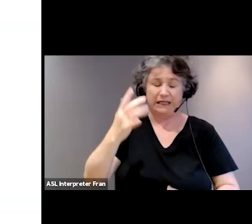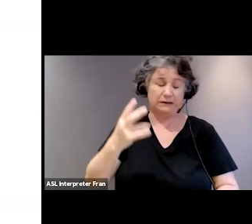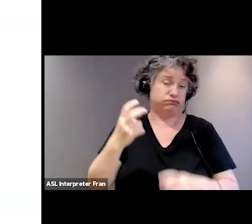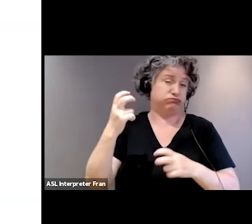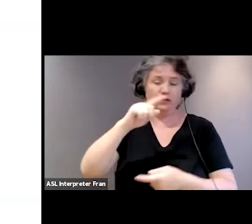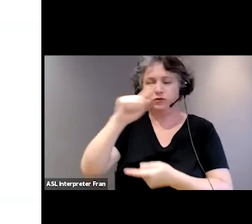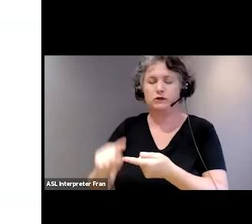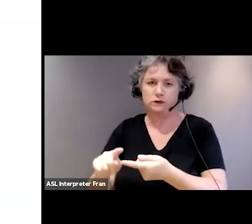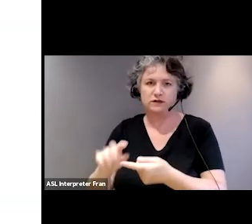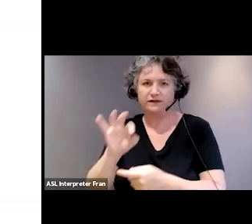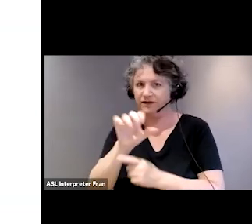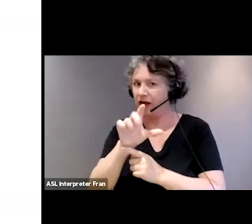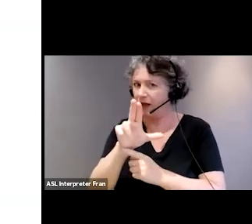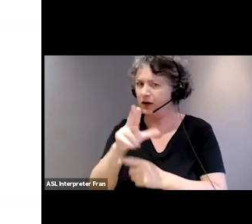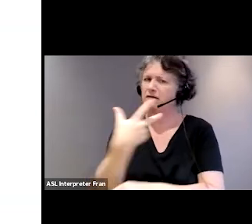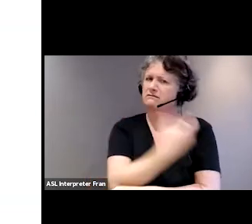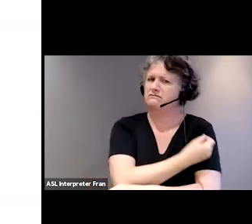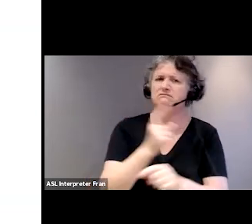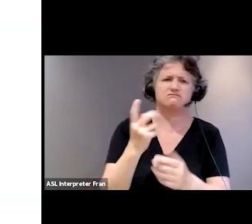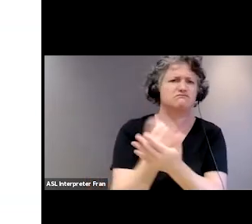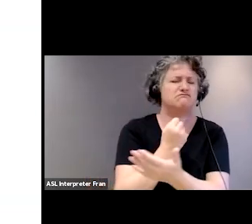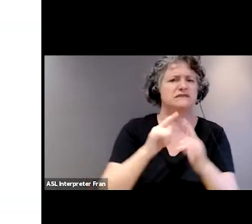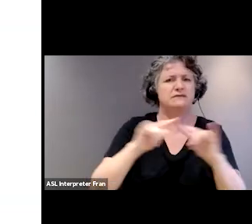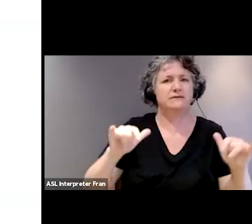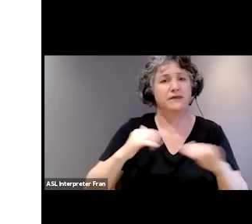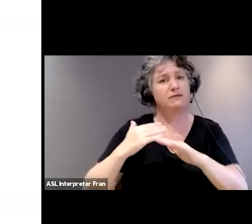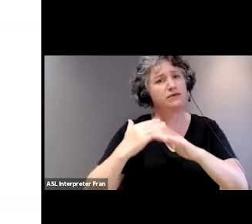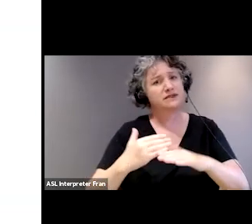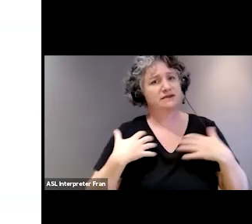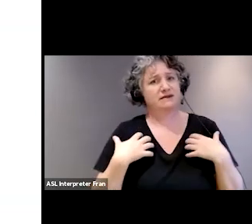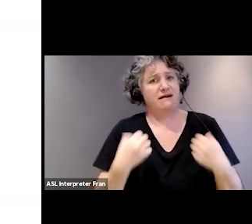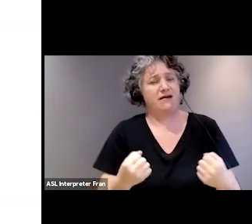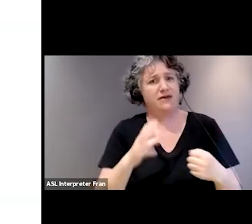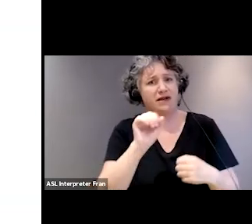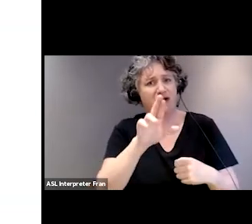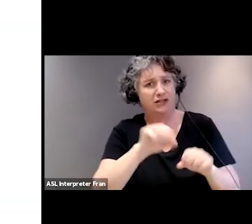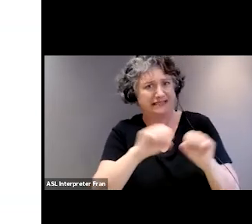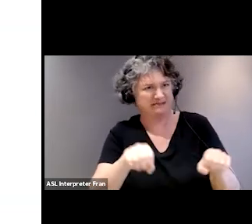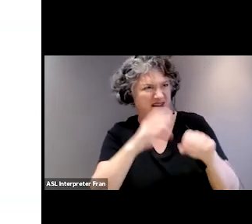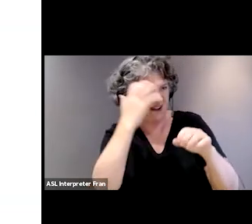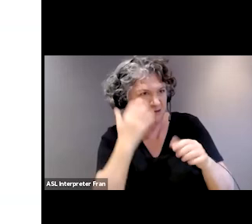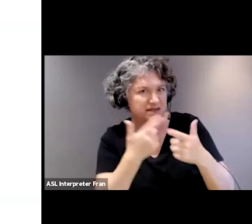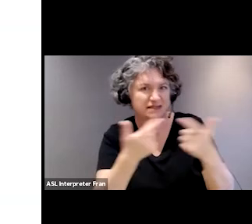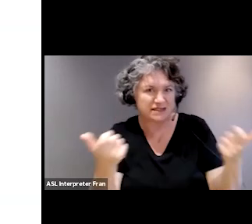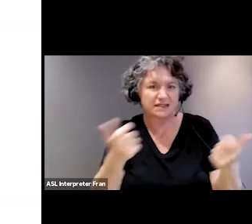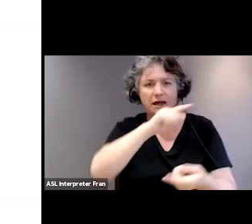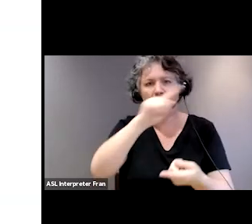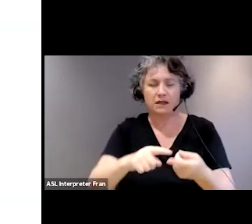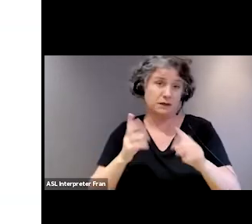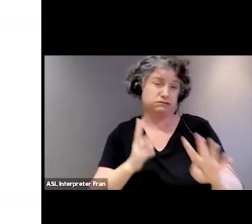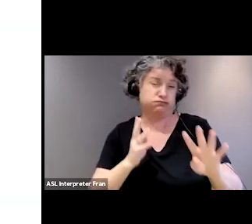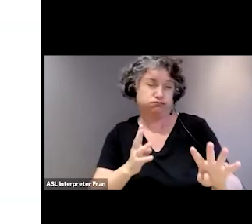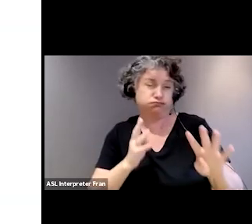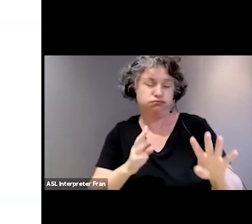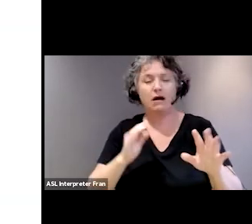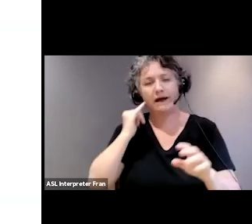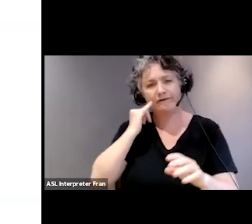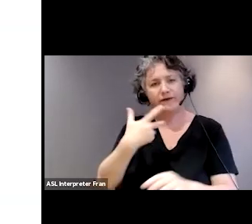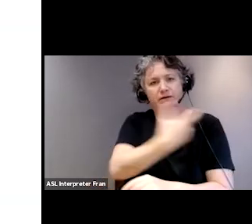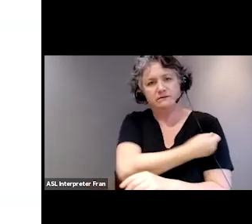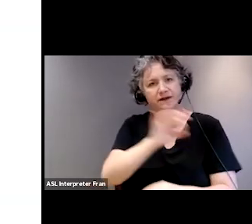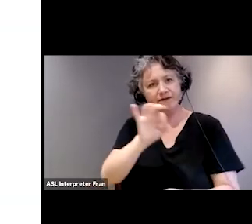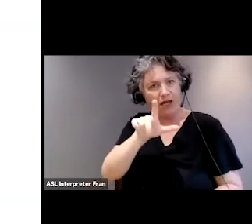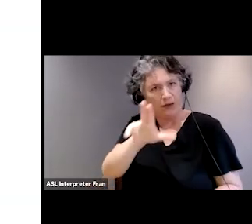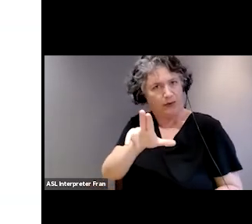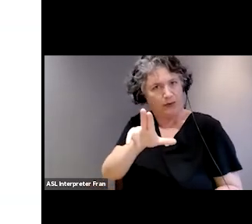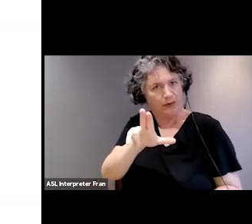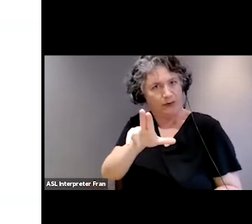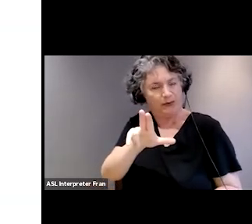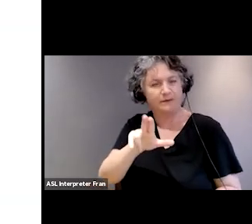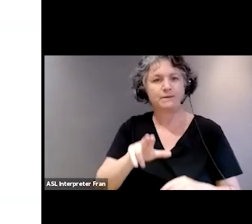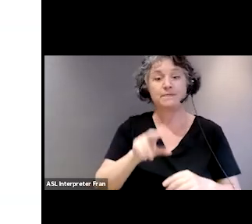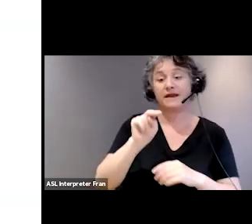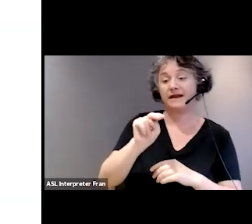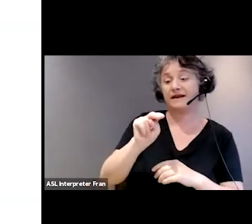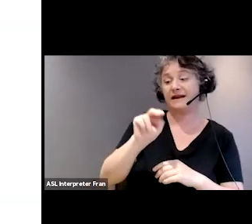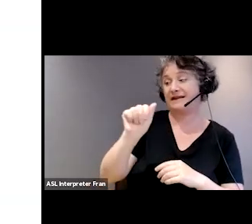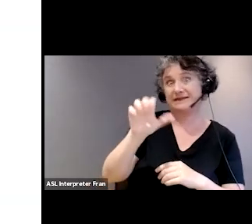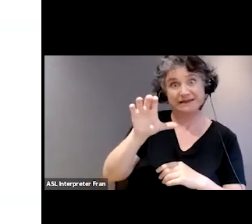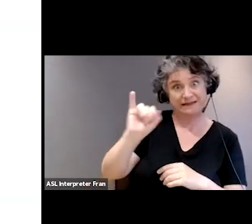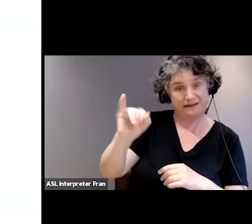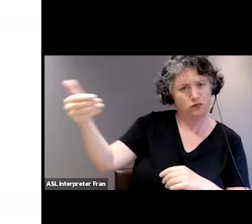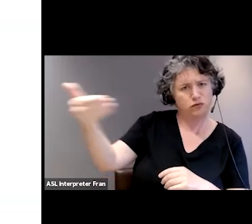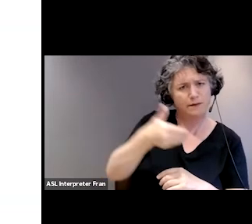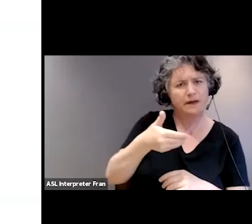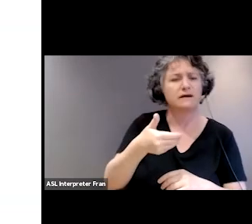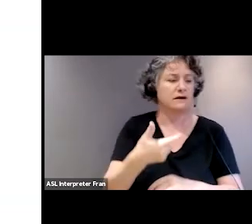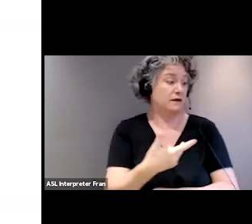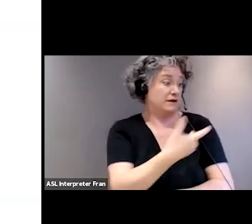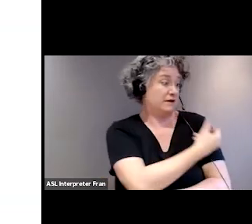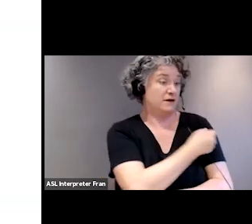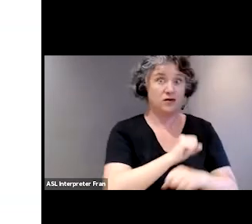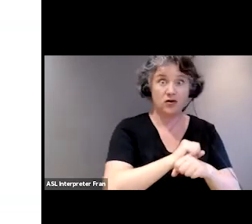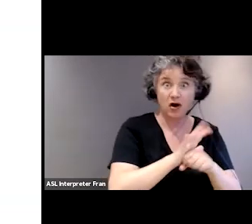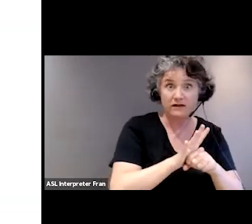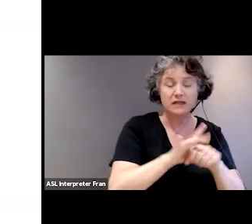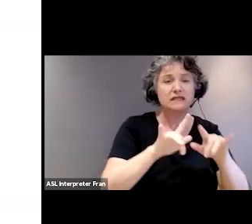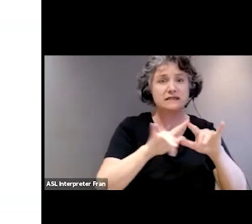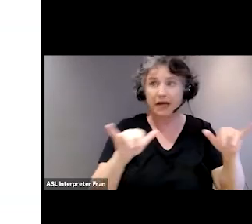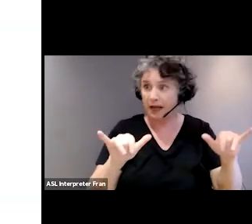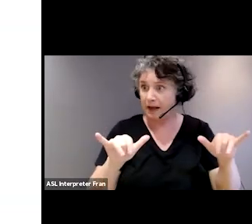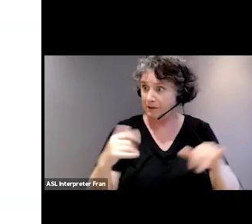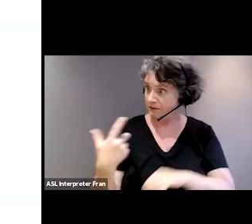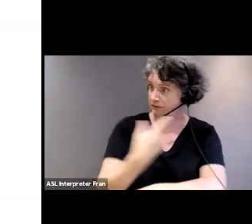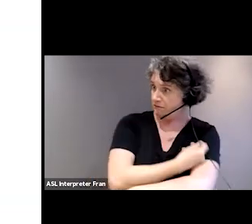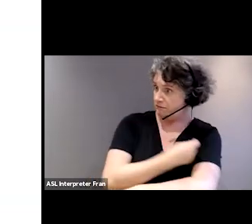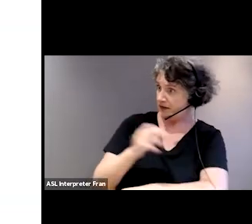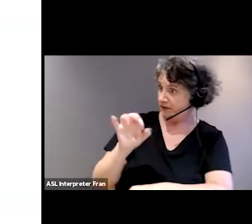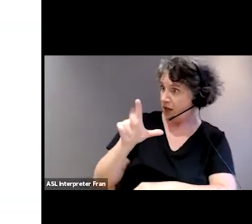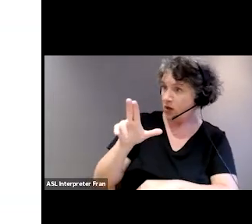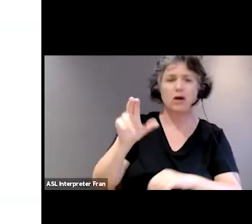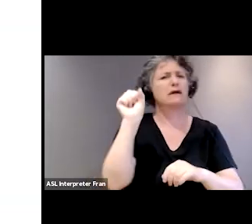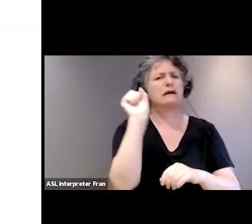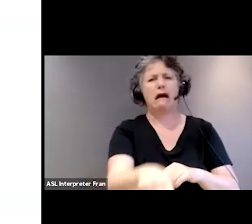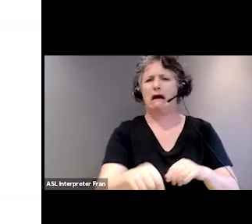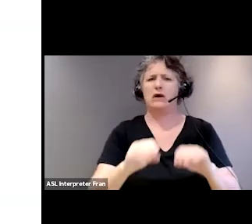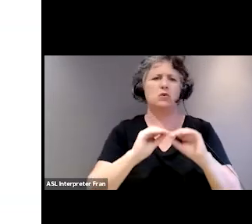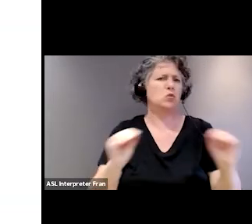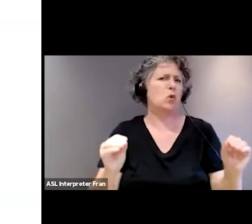Okay. »